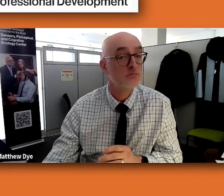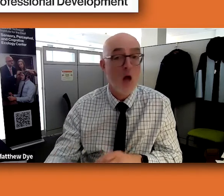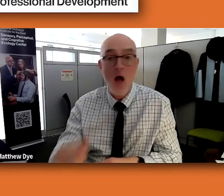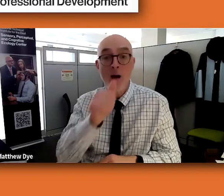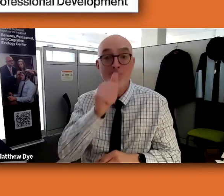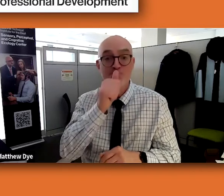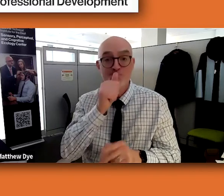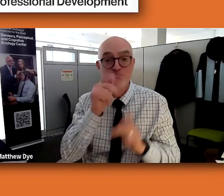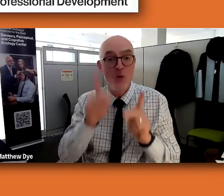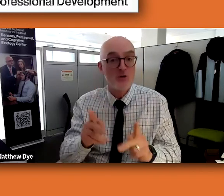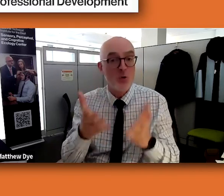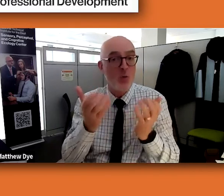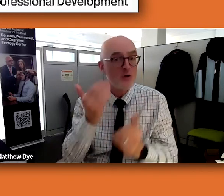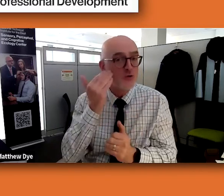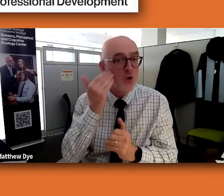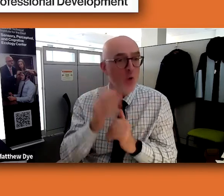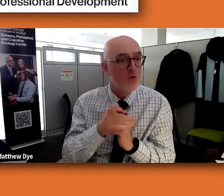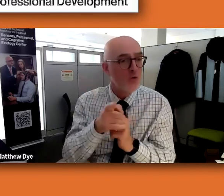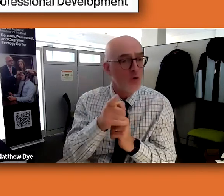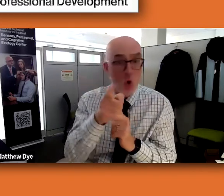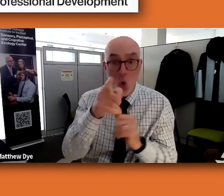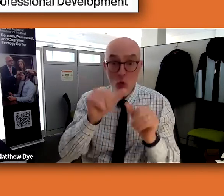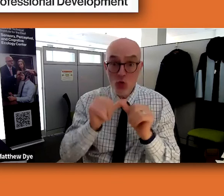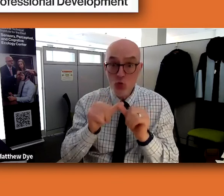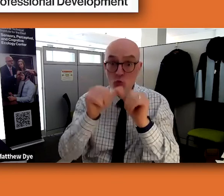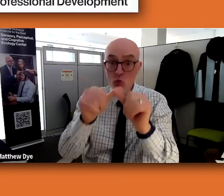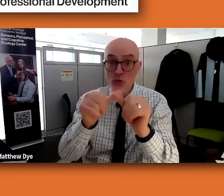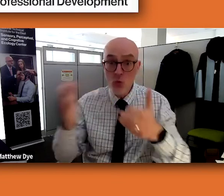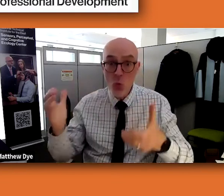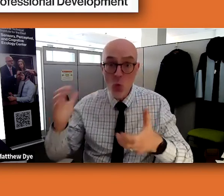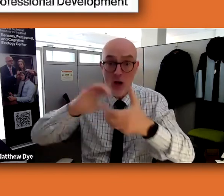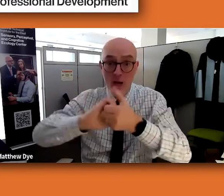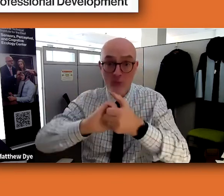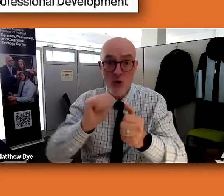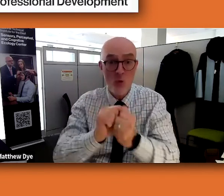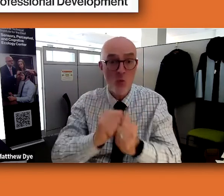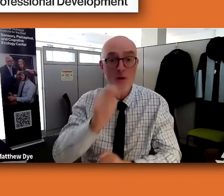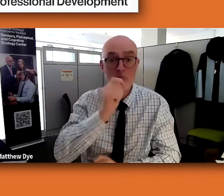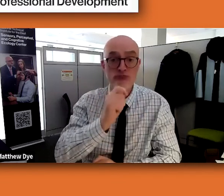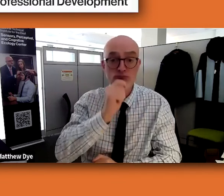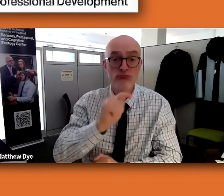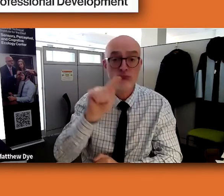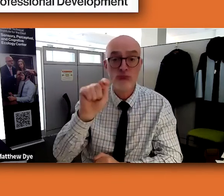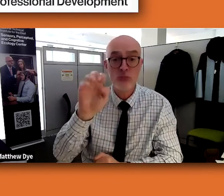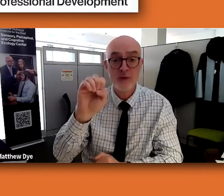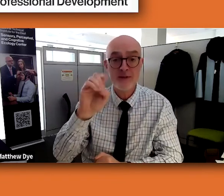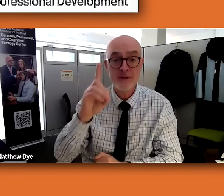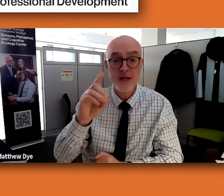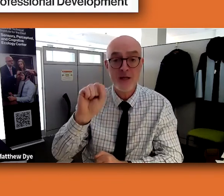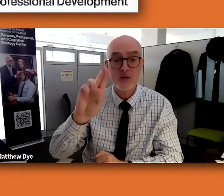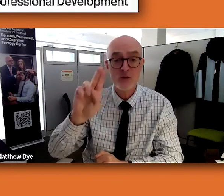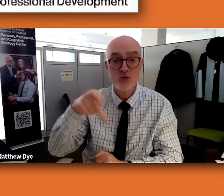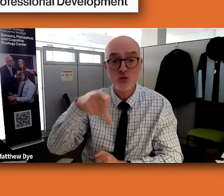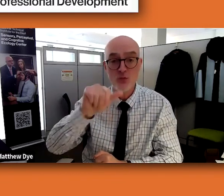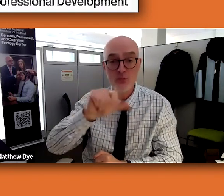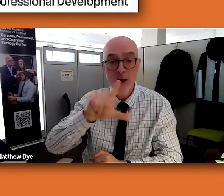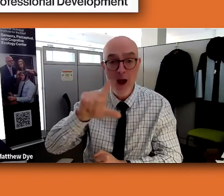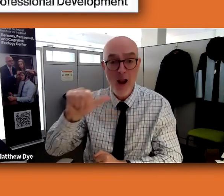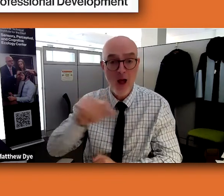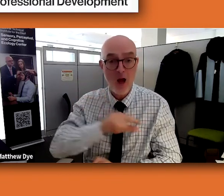Right, the next question is from an anonymous attendee. They want to know, "Will you continue working with Ted Suppala